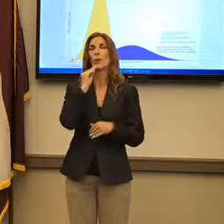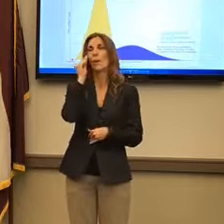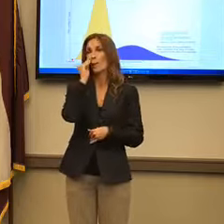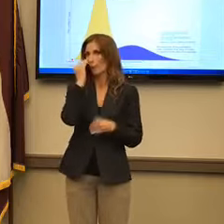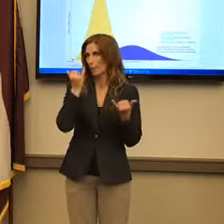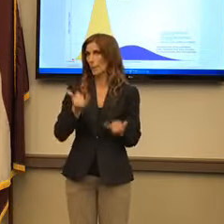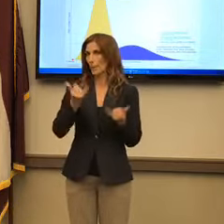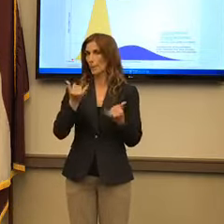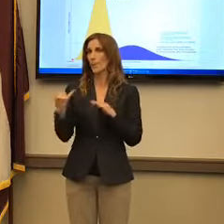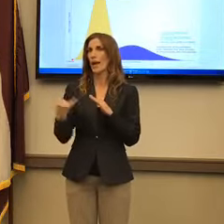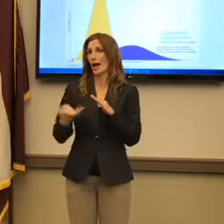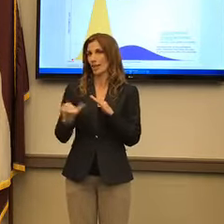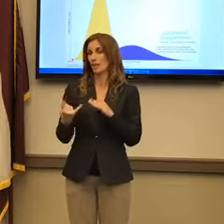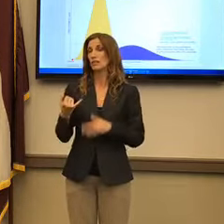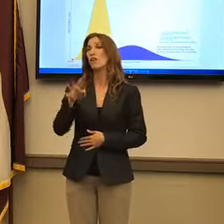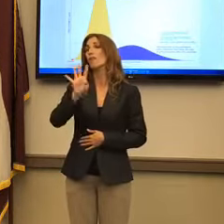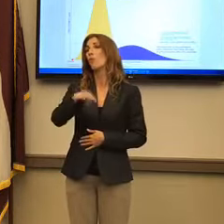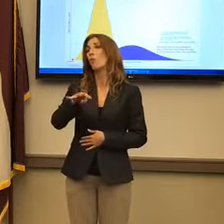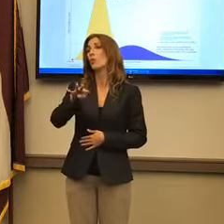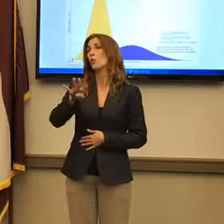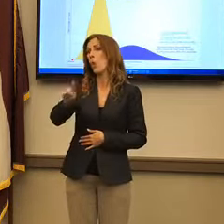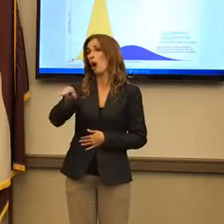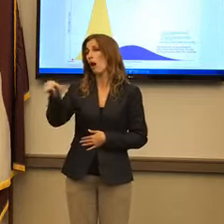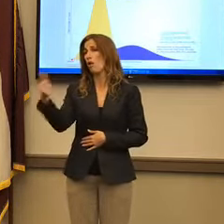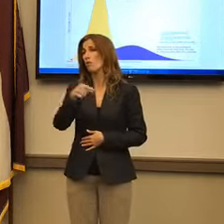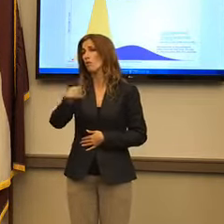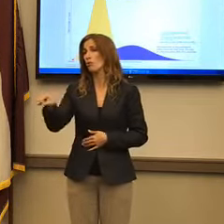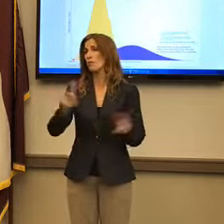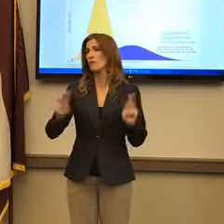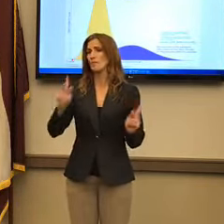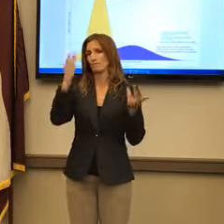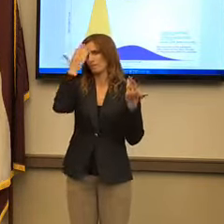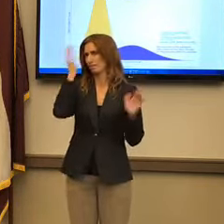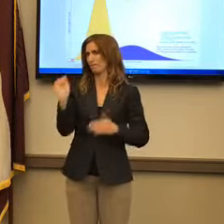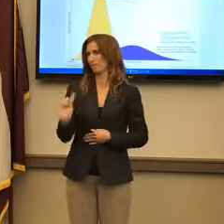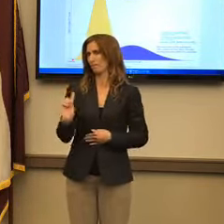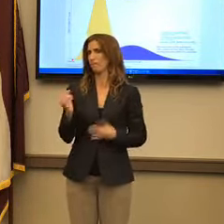isolation and 41 we do not have information on actually that's not